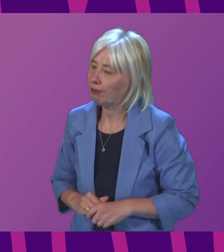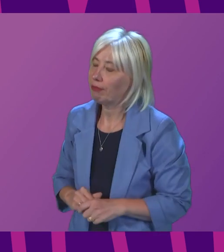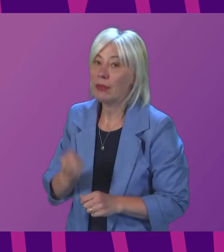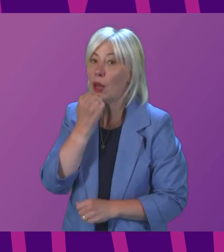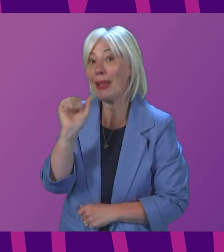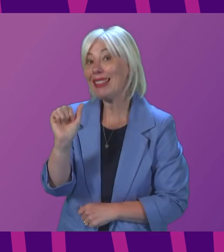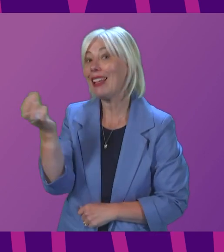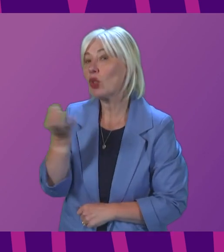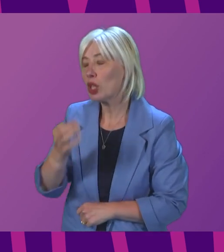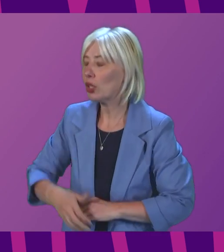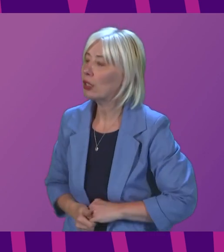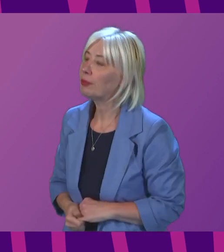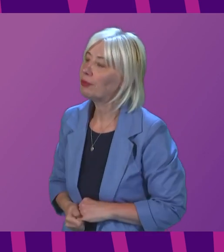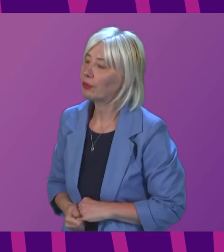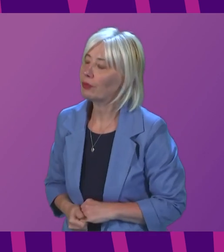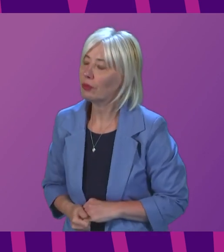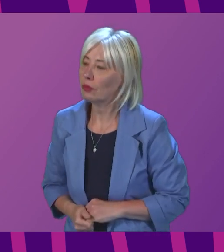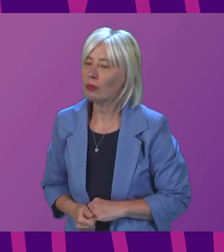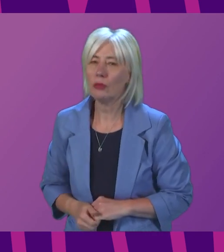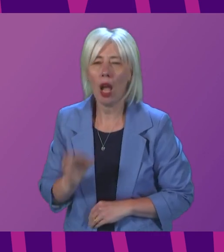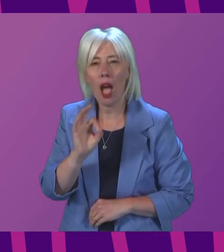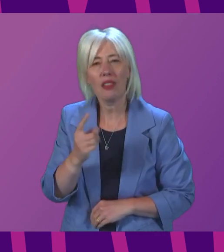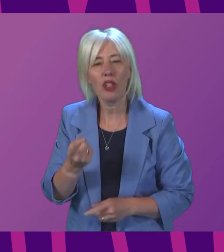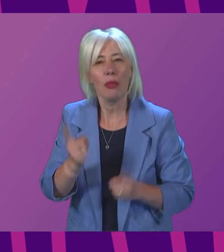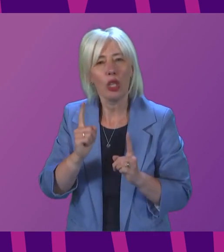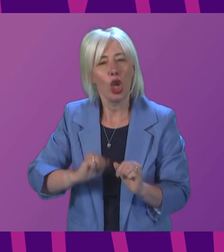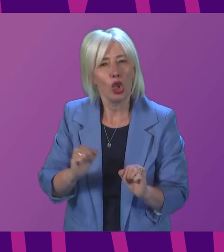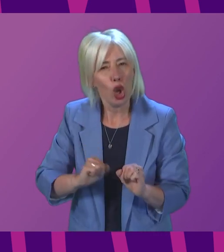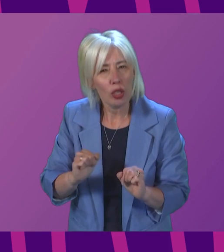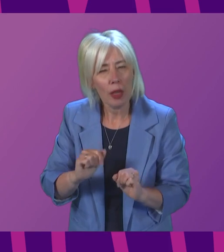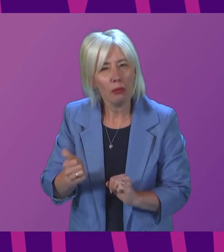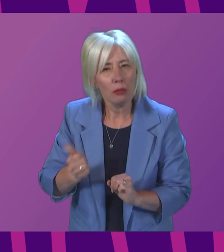To ask the First Minister whether the Scottish Government anticipates meeting the interim